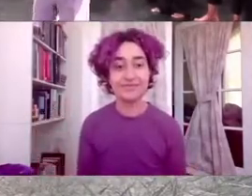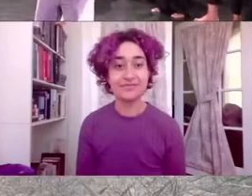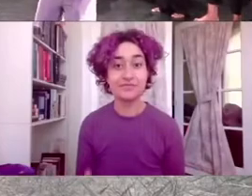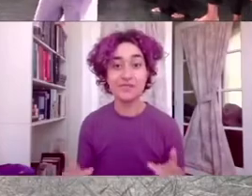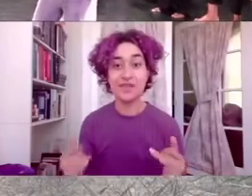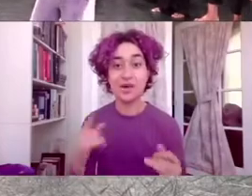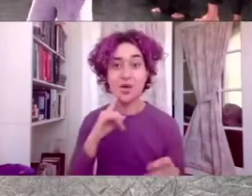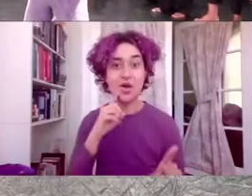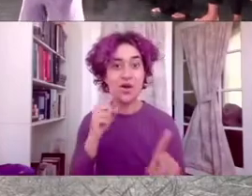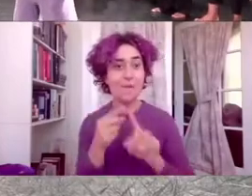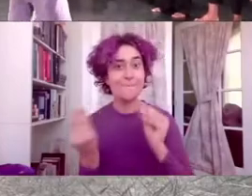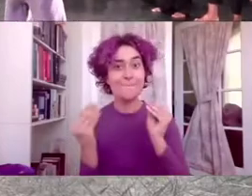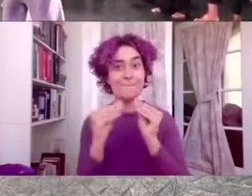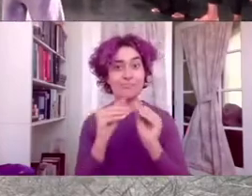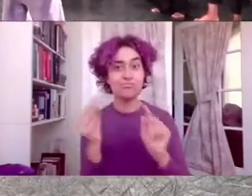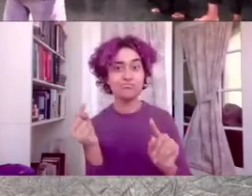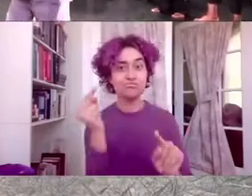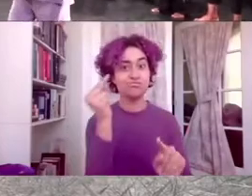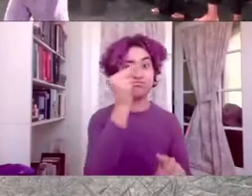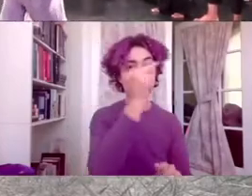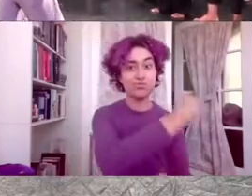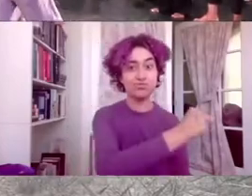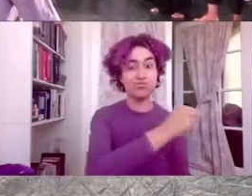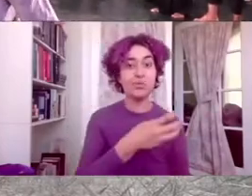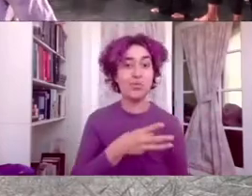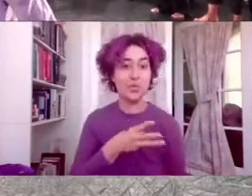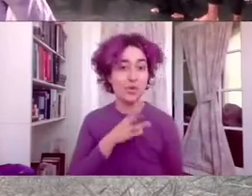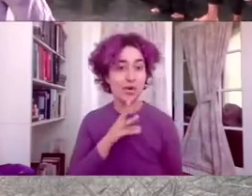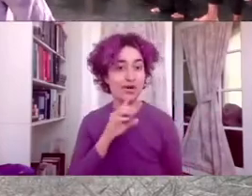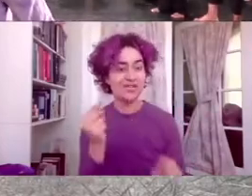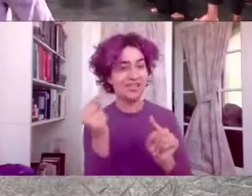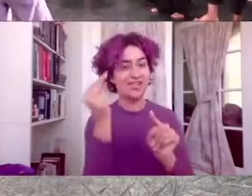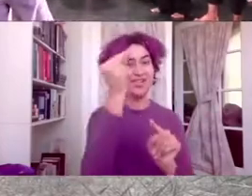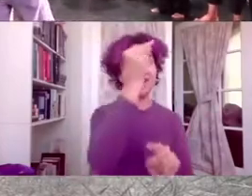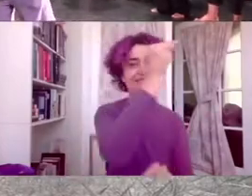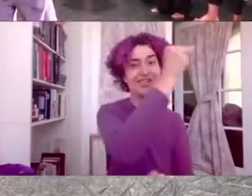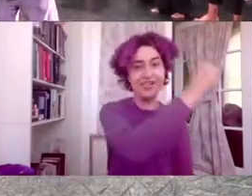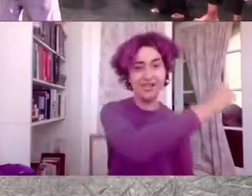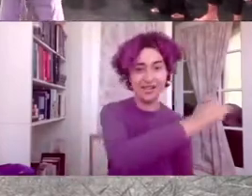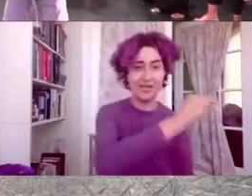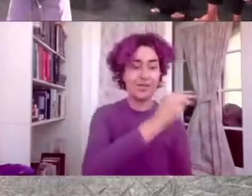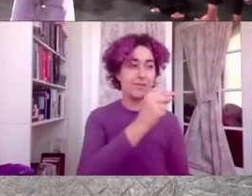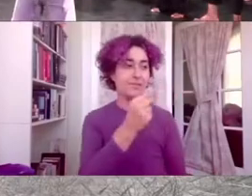We gonna go even further across the water, even further across the water,